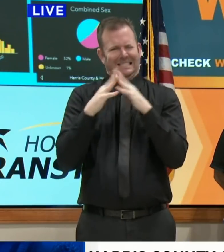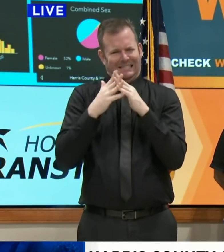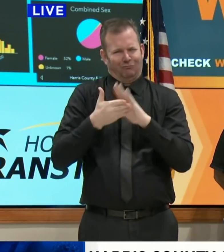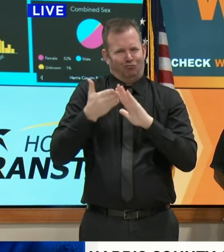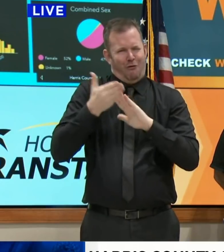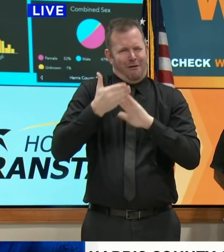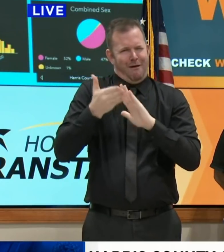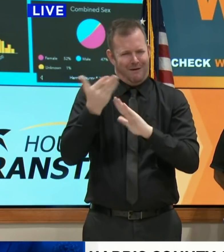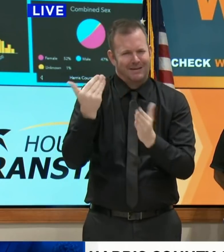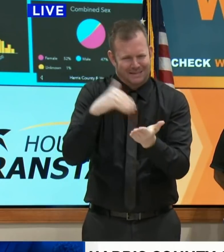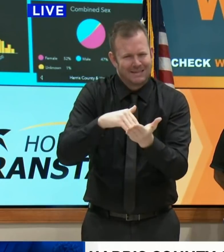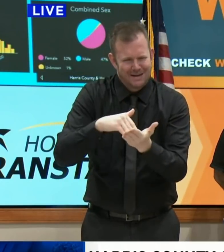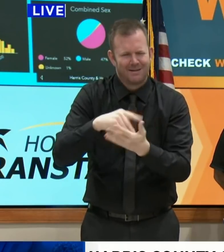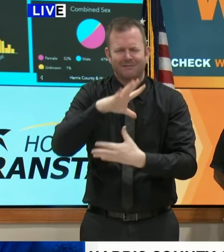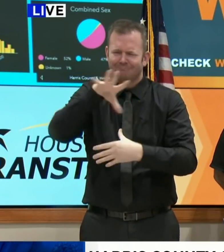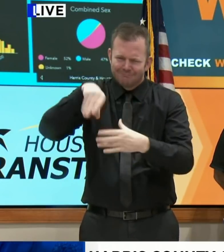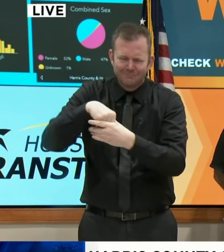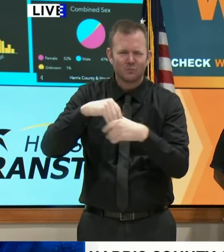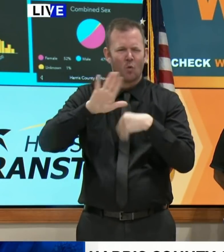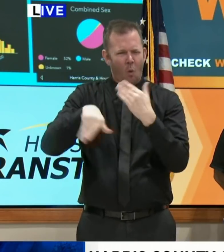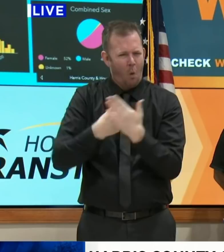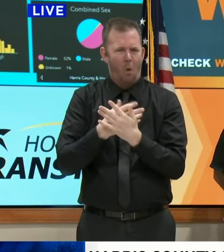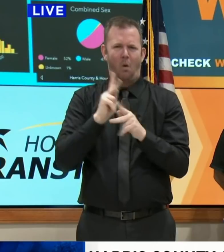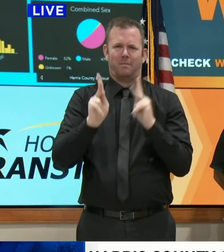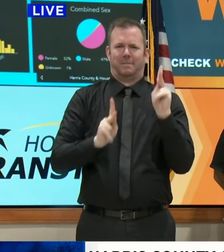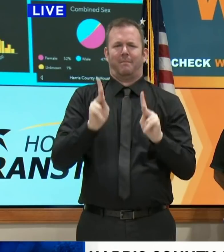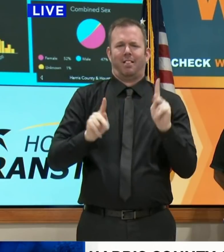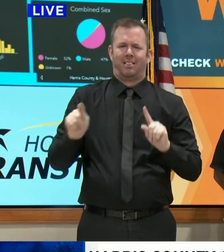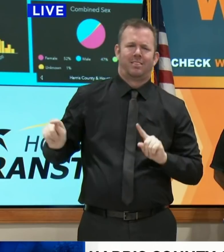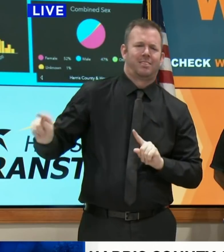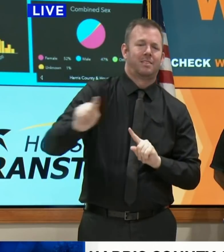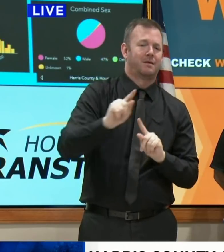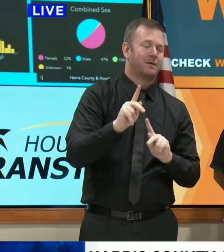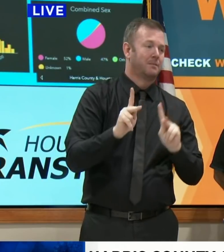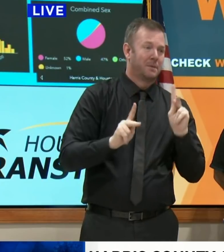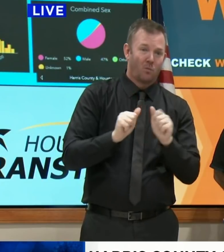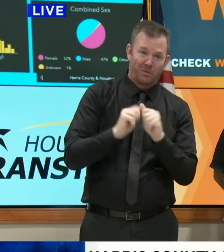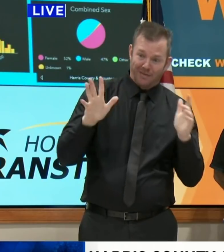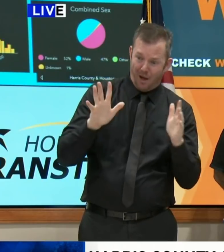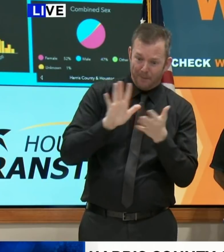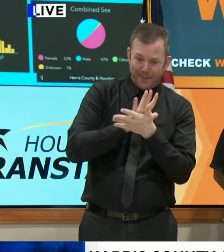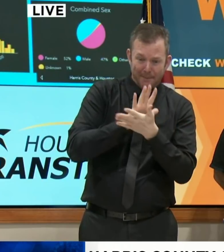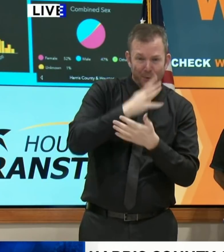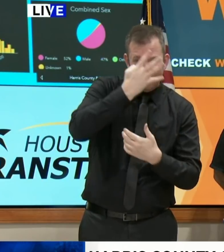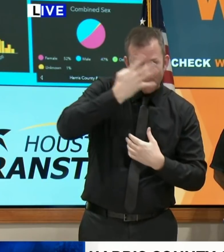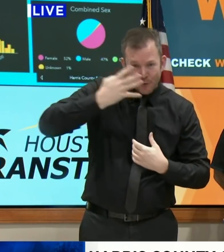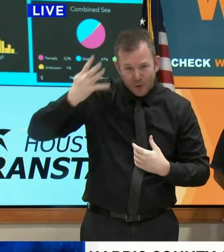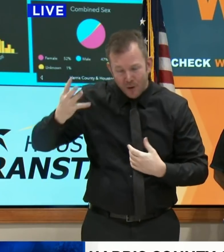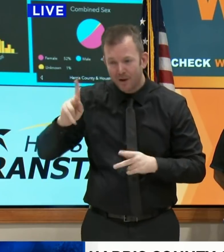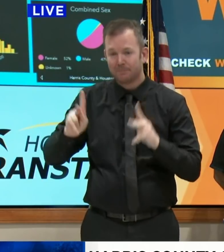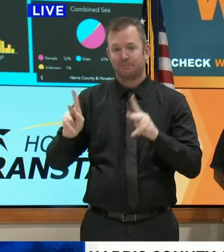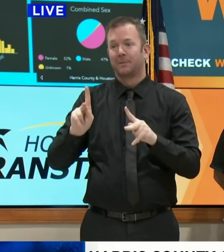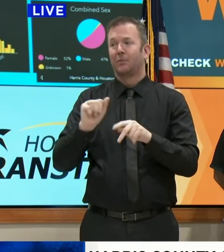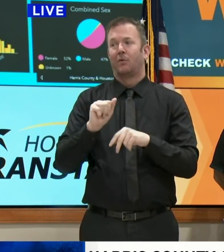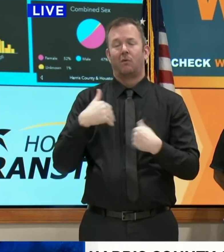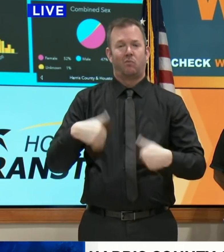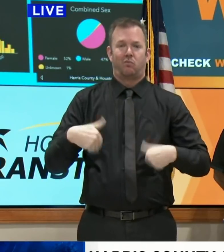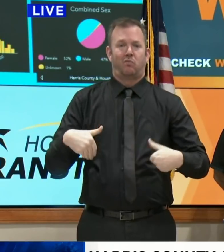businesses women-owned businesses, those businesses, those underserved areas and inclusive underserved areas and inclusive recovery means recovery for recovery means recovery for businesses themselves, but also businesses themselves, but also for the workers that